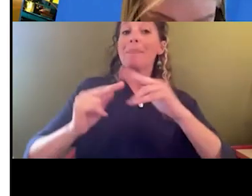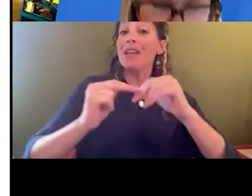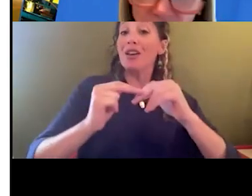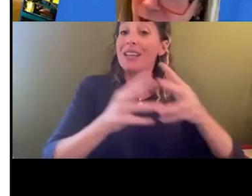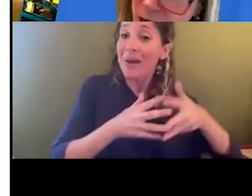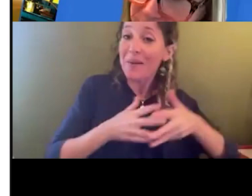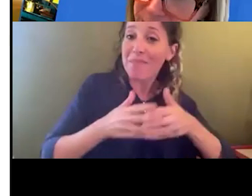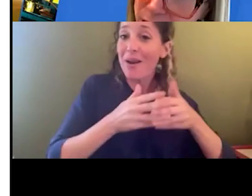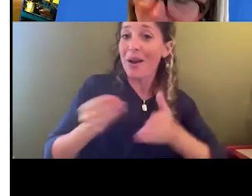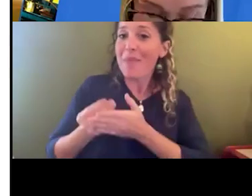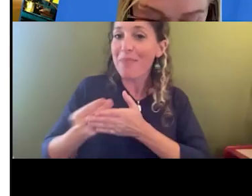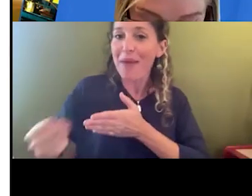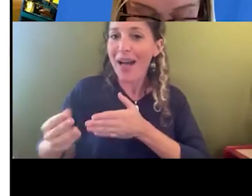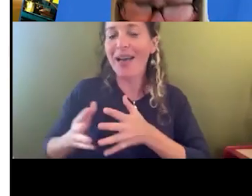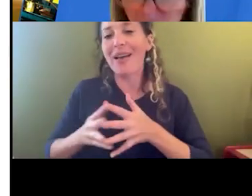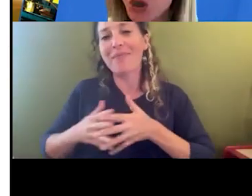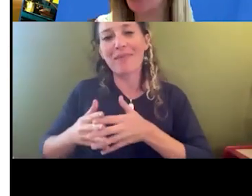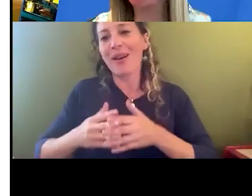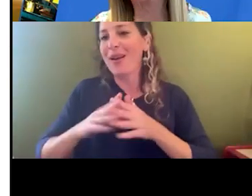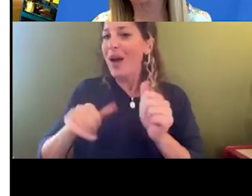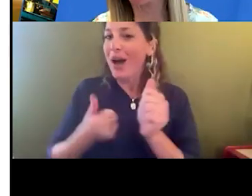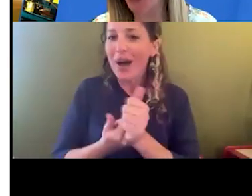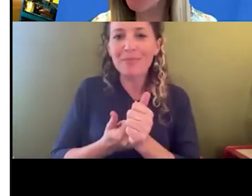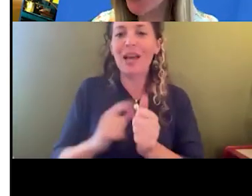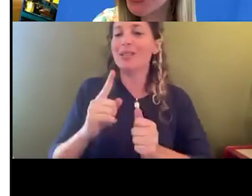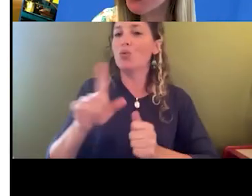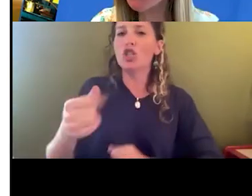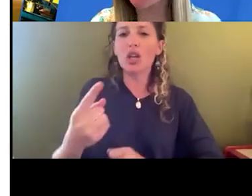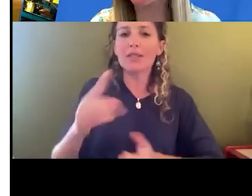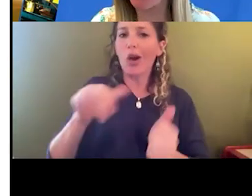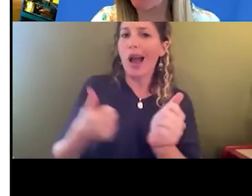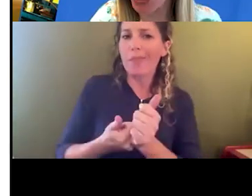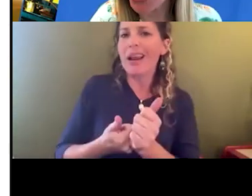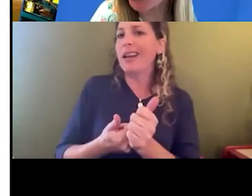the updates there were mainly to update references that have changed